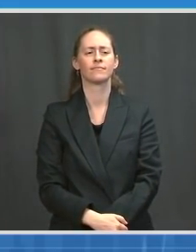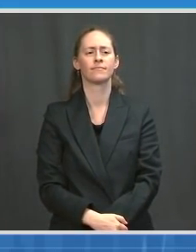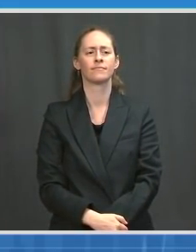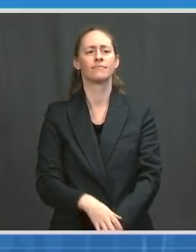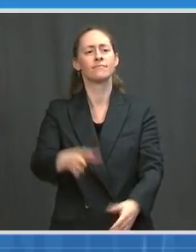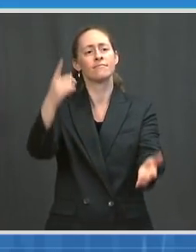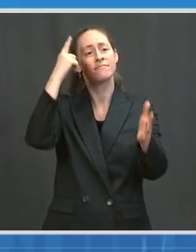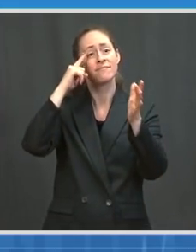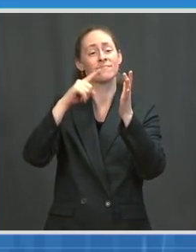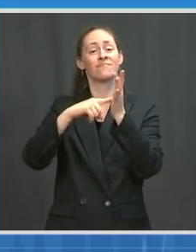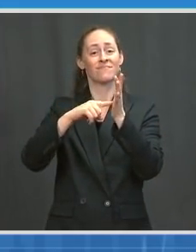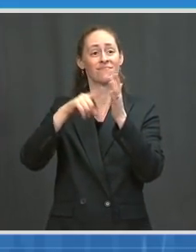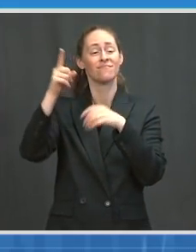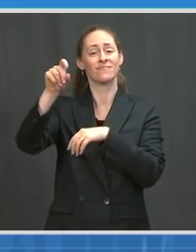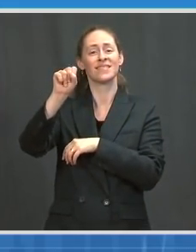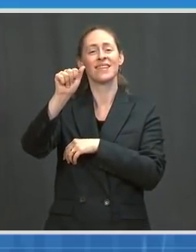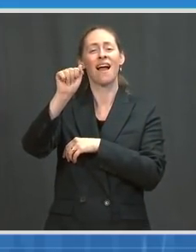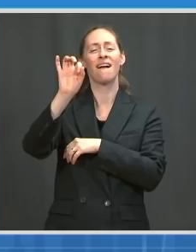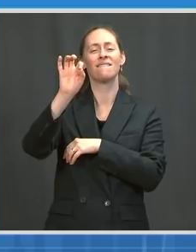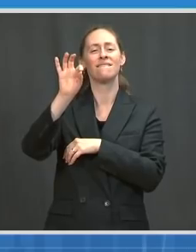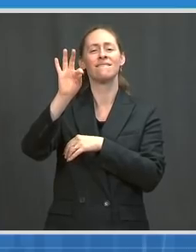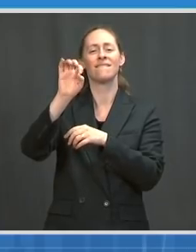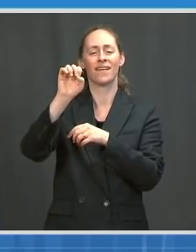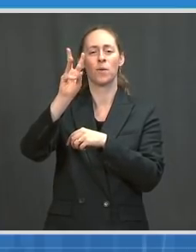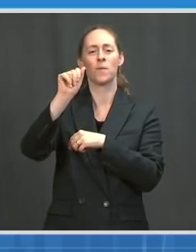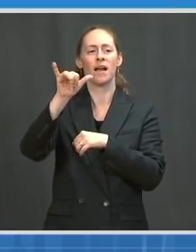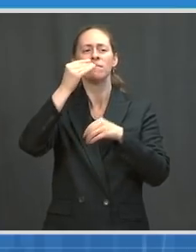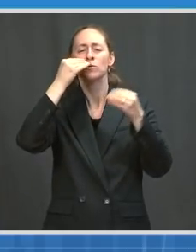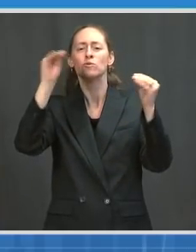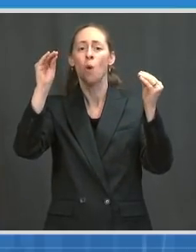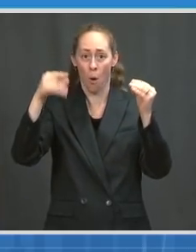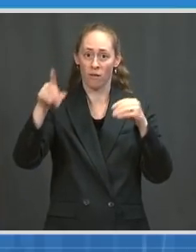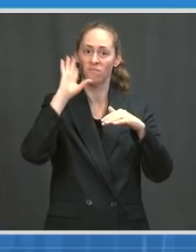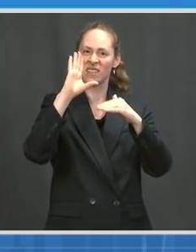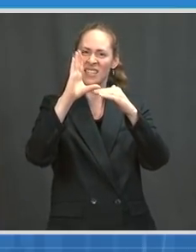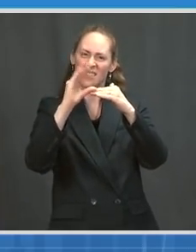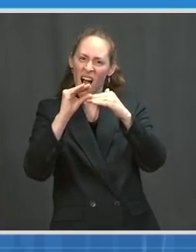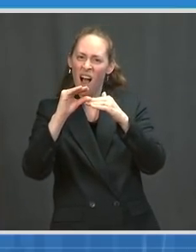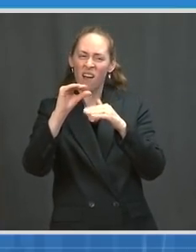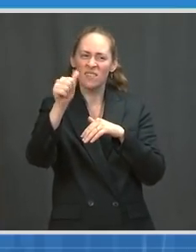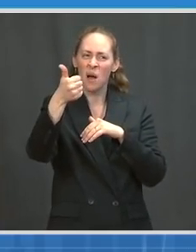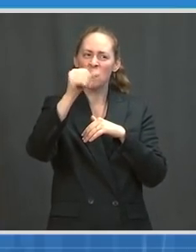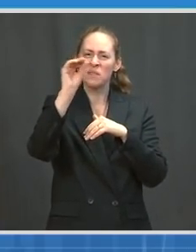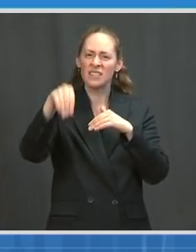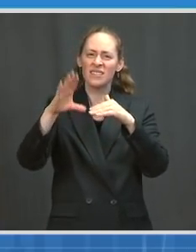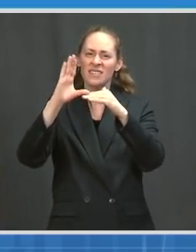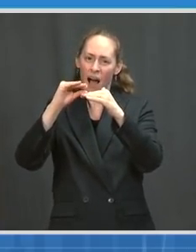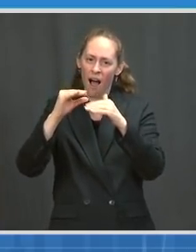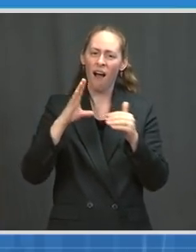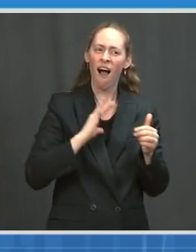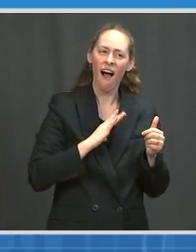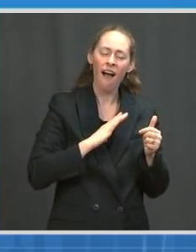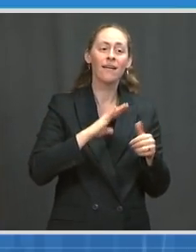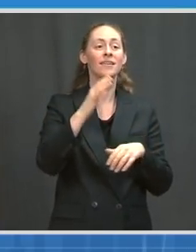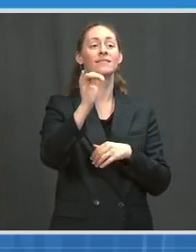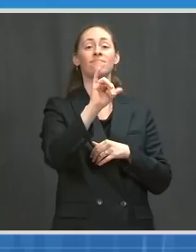At Target or CVS, you can get $5 off any purchase. If you show your vaccination card at The Vitamin Shoppe, you can get a free snack.